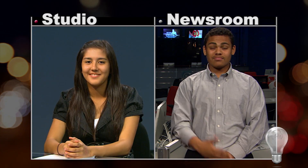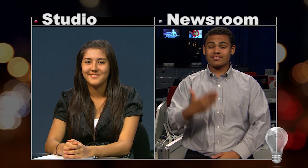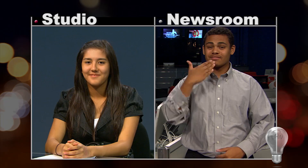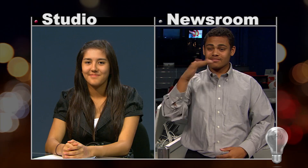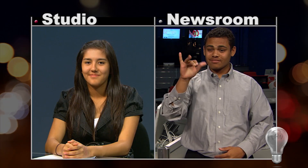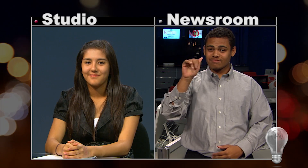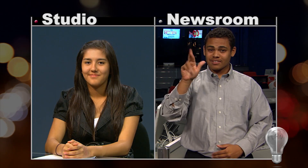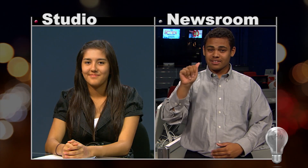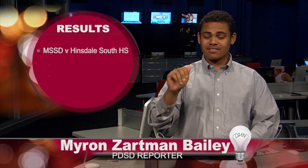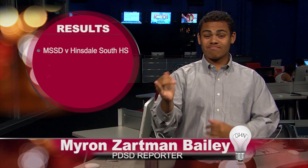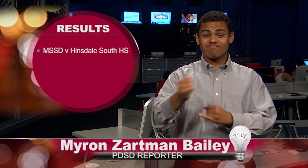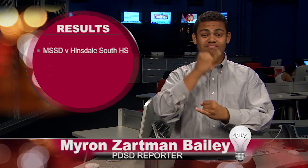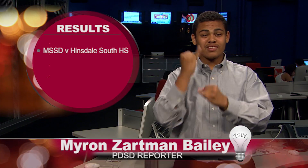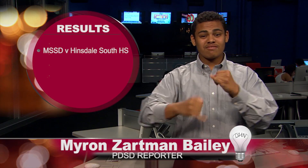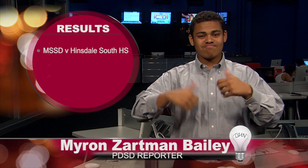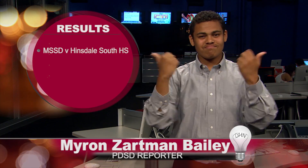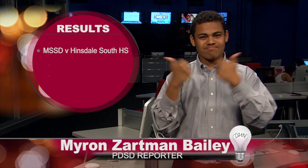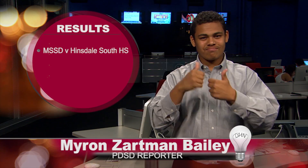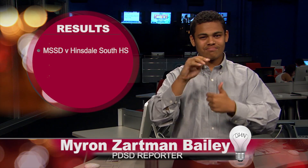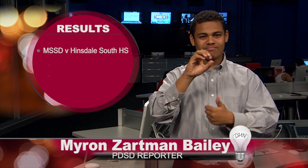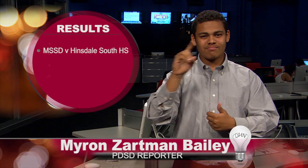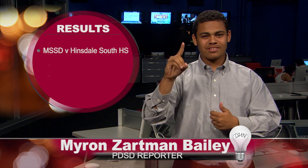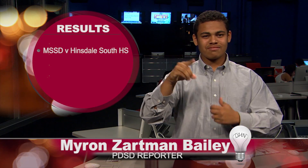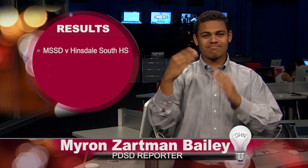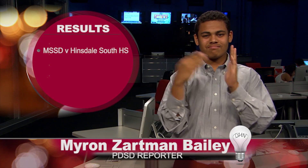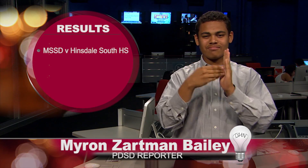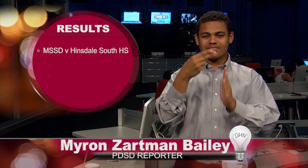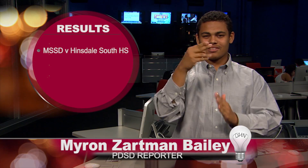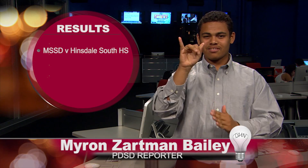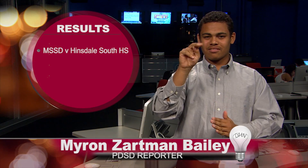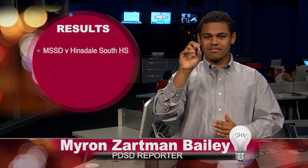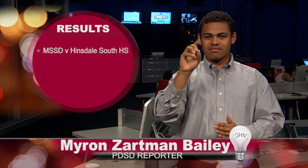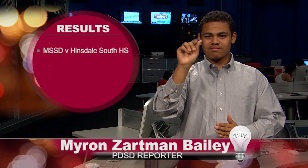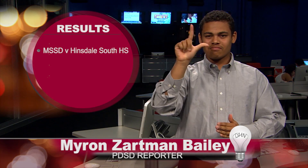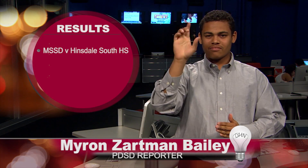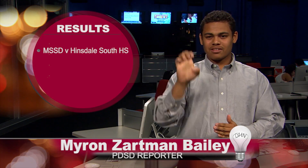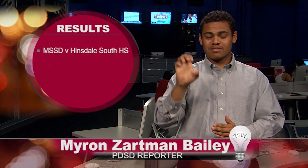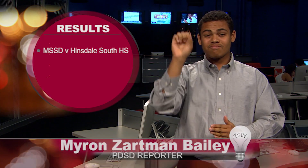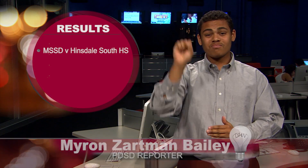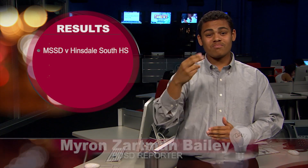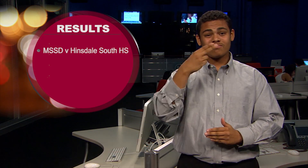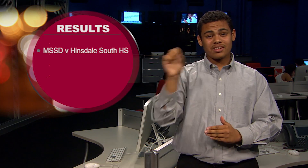THANKS YARA. THE FINAL MATCH WAS BETWEEN MODEL SECONDARY SCHOOL FOR THE DEAF AND HINSDALE